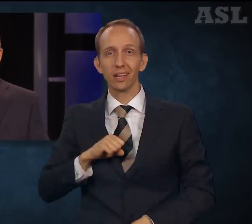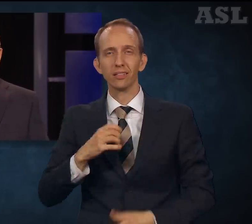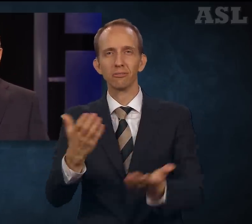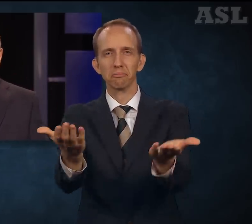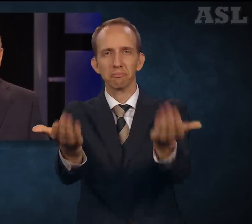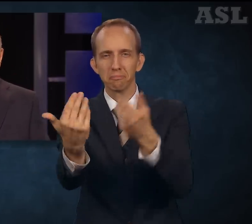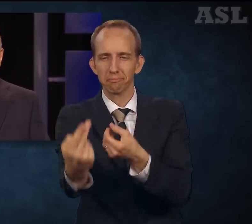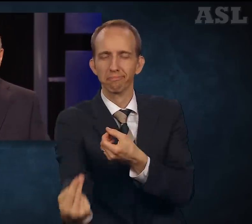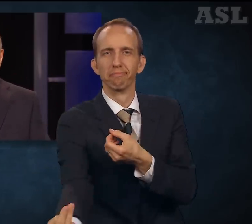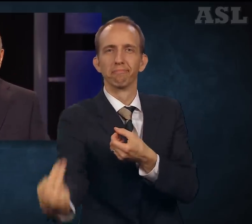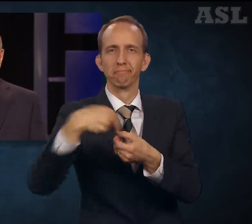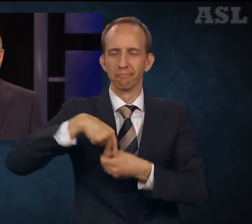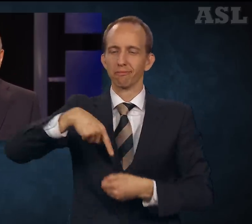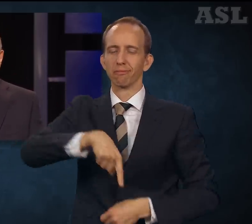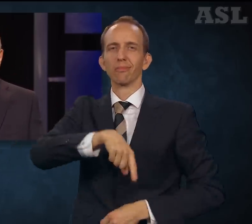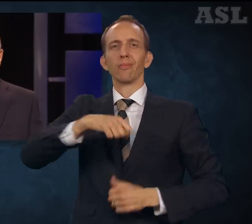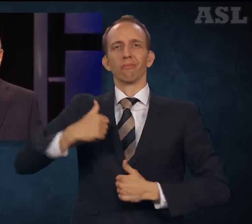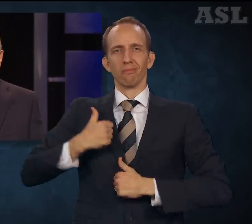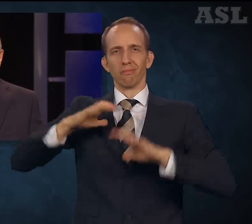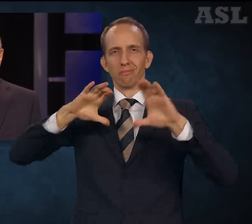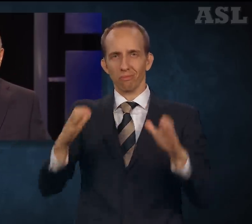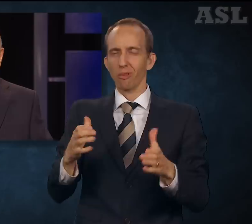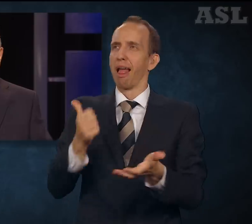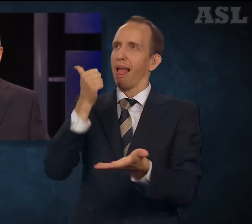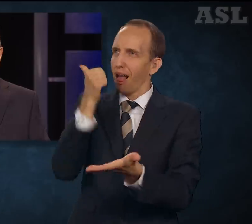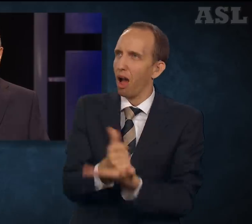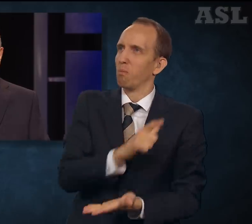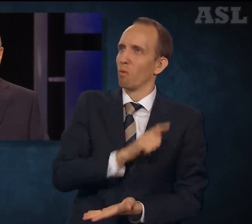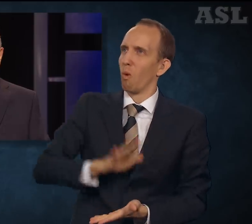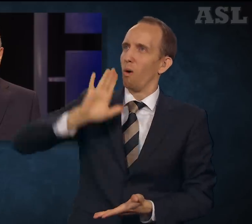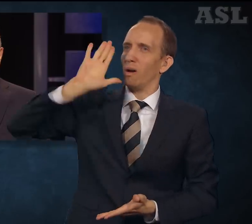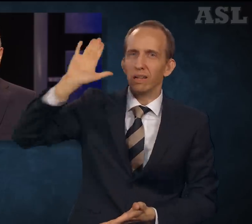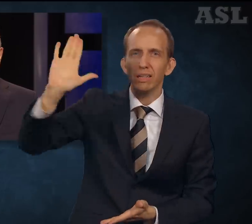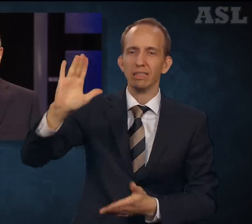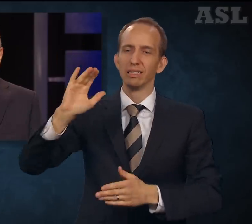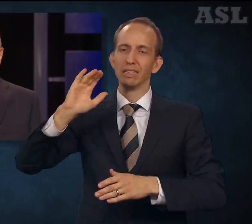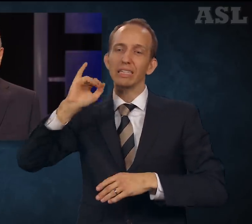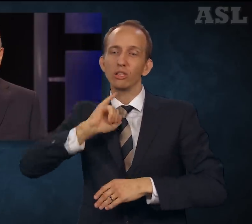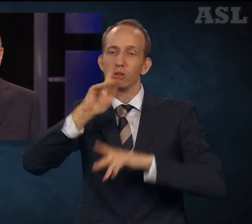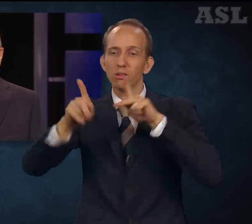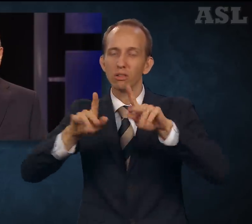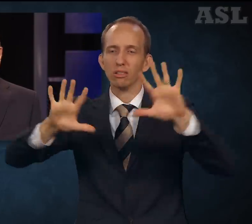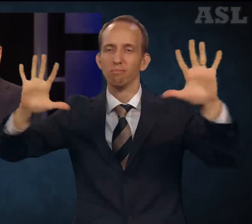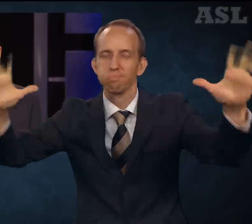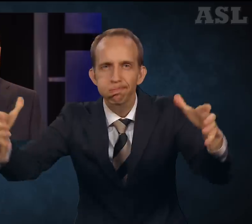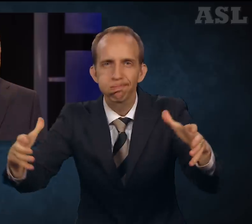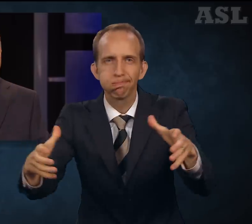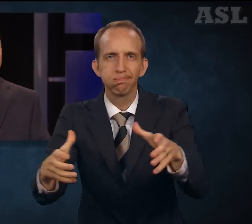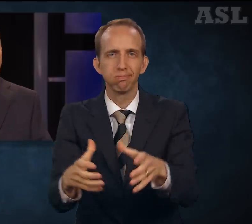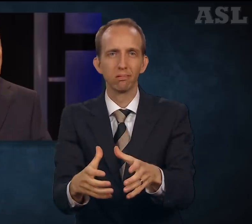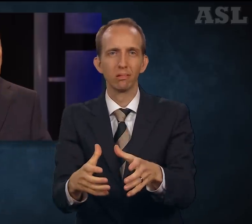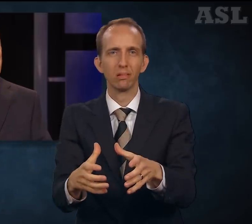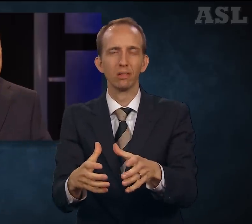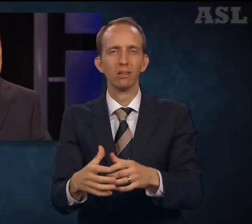SAINTS TO ENLIST IN THE YOUTH